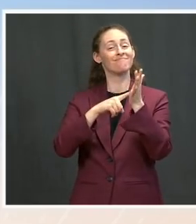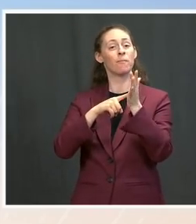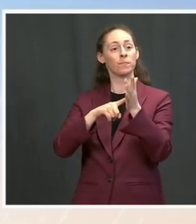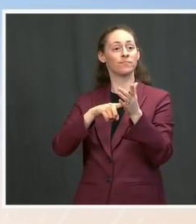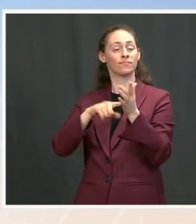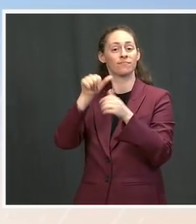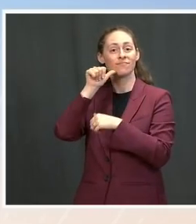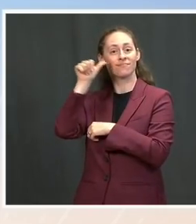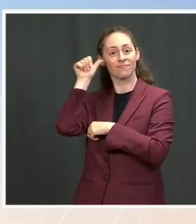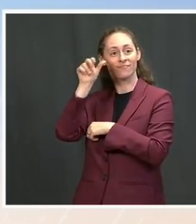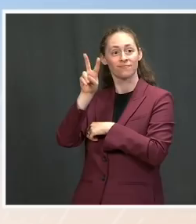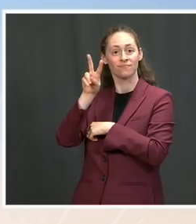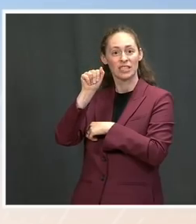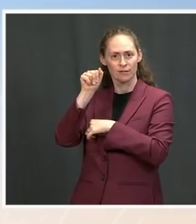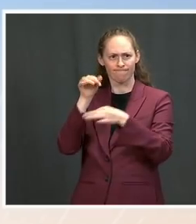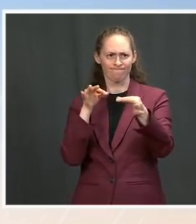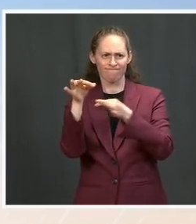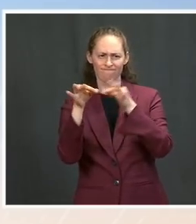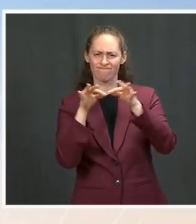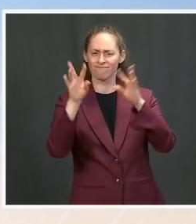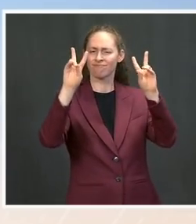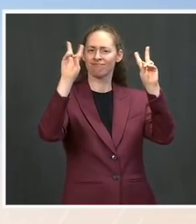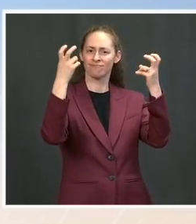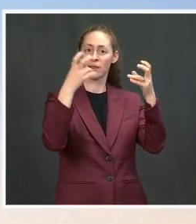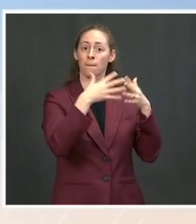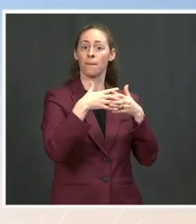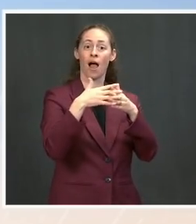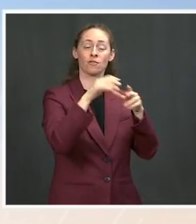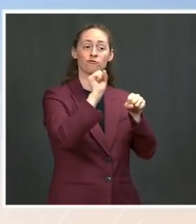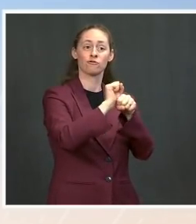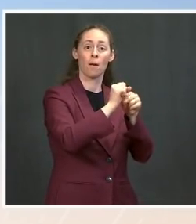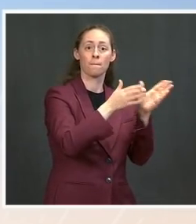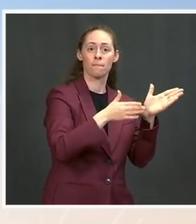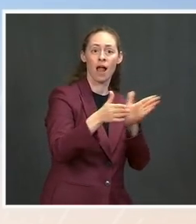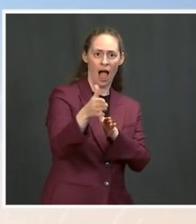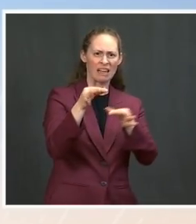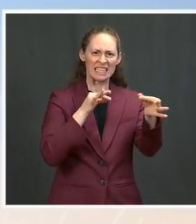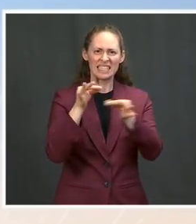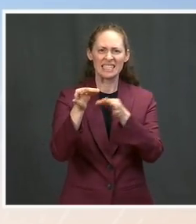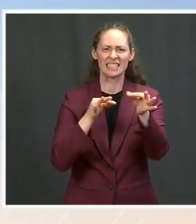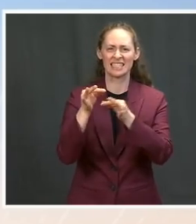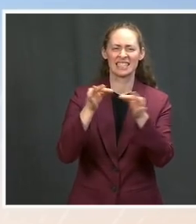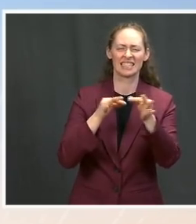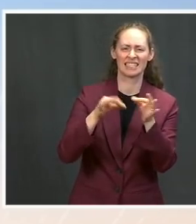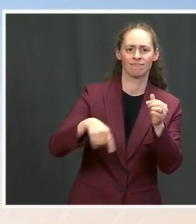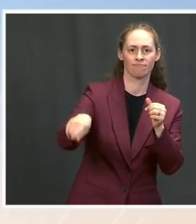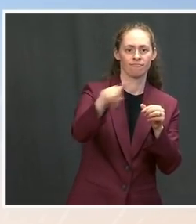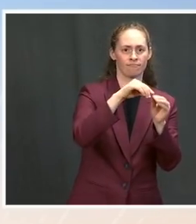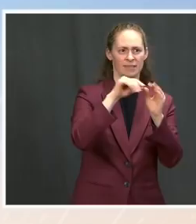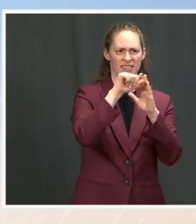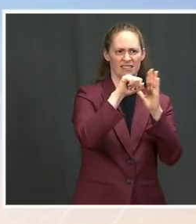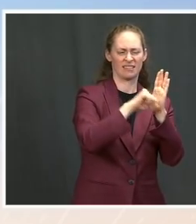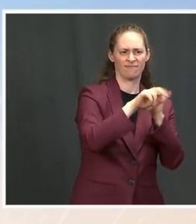and it will continue today with the Vice President who will be traveling to -- who will be in Milwaukee. As part of this, we'll also have Secretary Vilsack